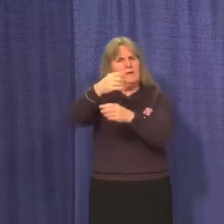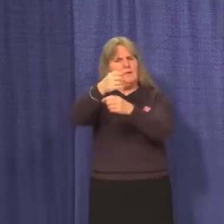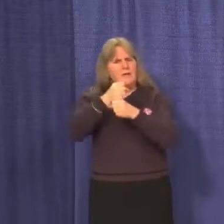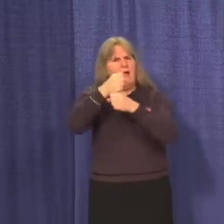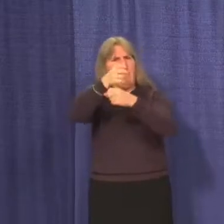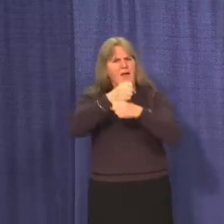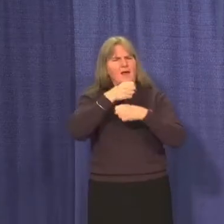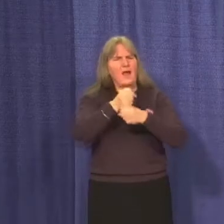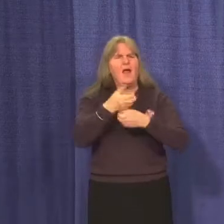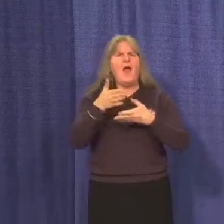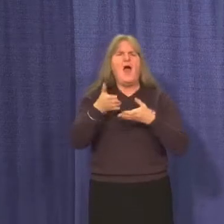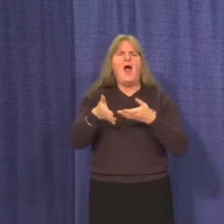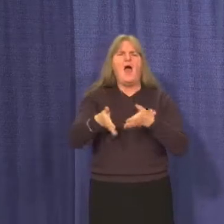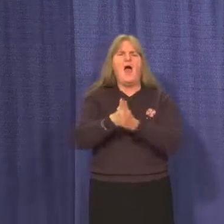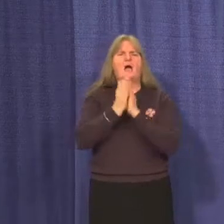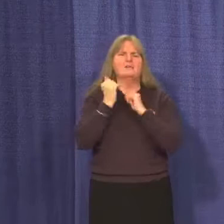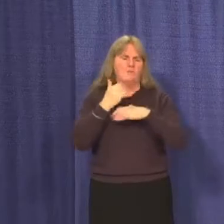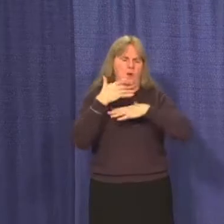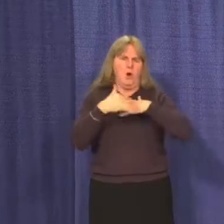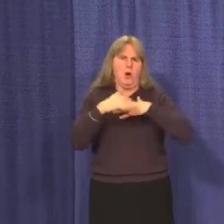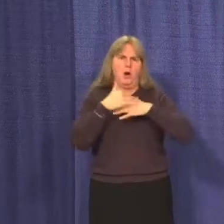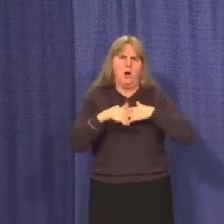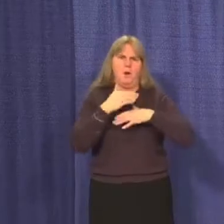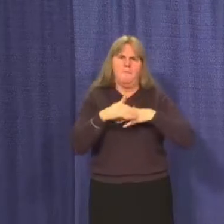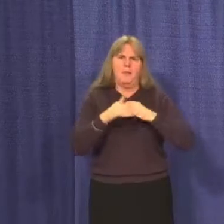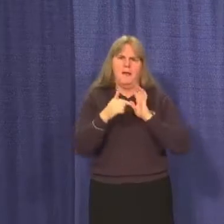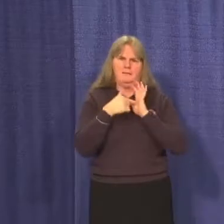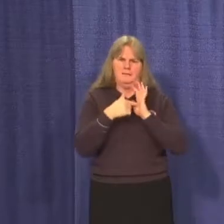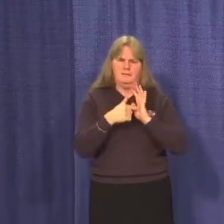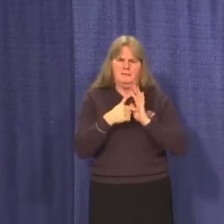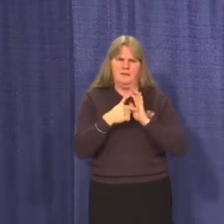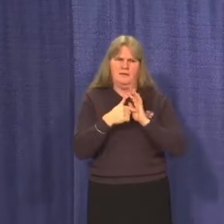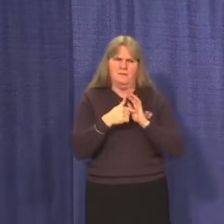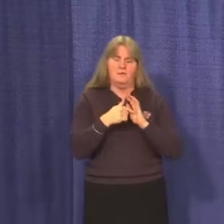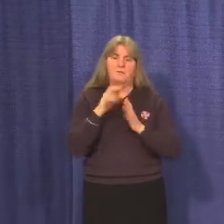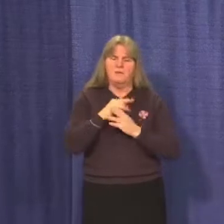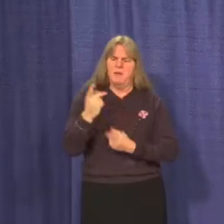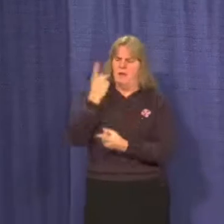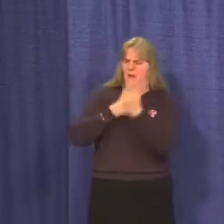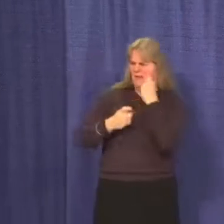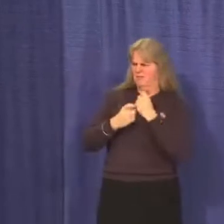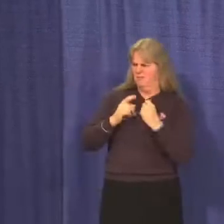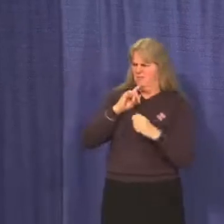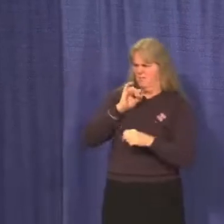country receiving packages requesting a blood sample.